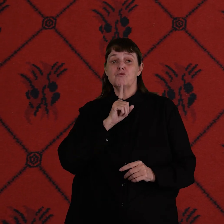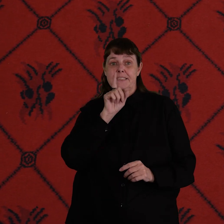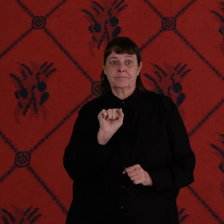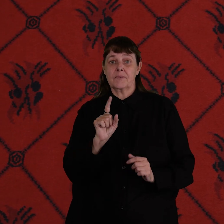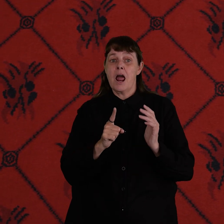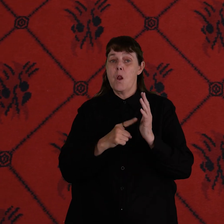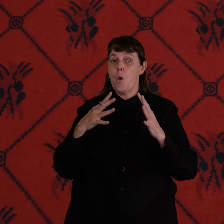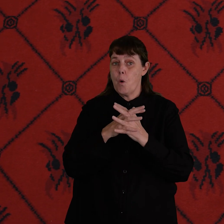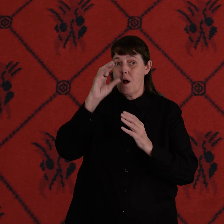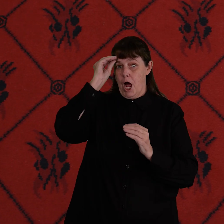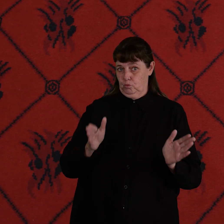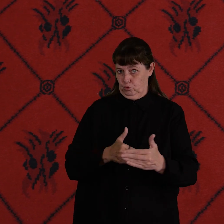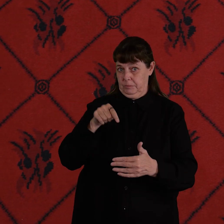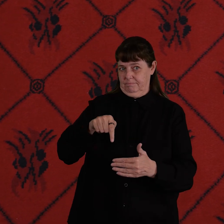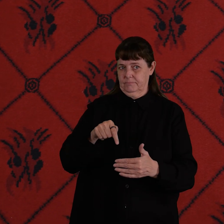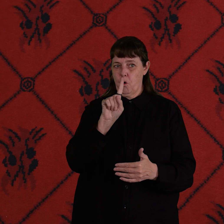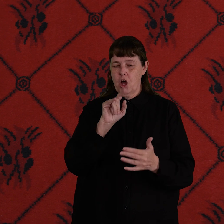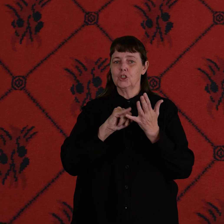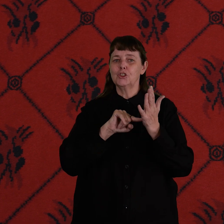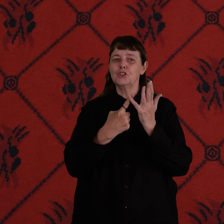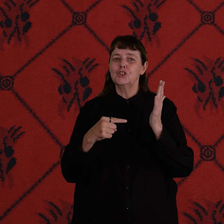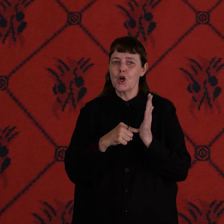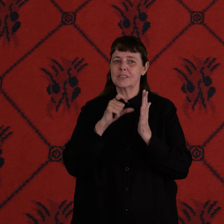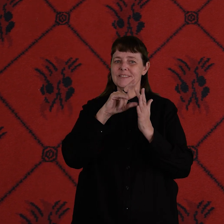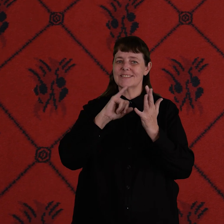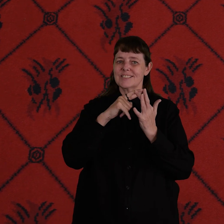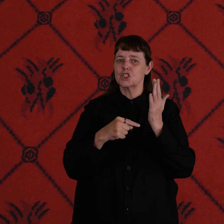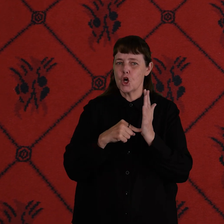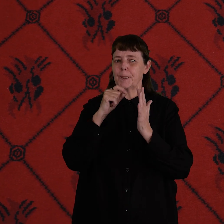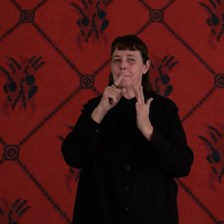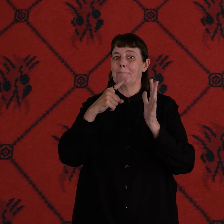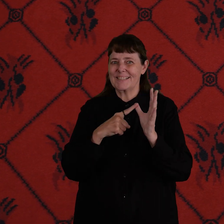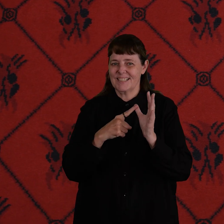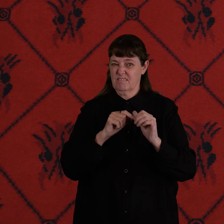our state floral emblem. being featured throughout in the carpet. The other thing